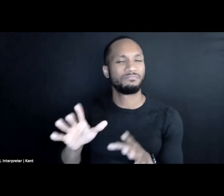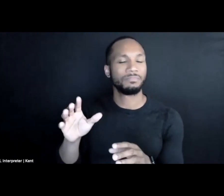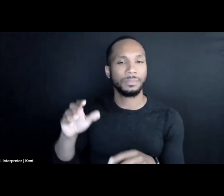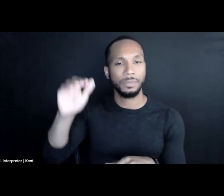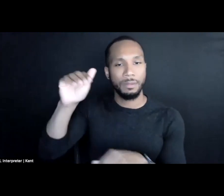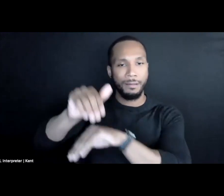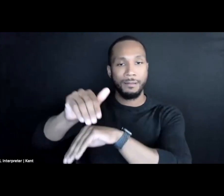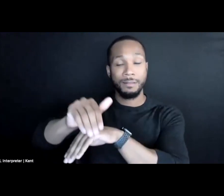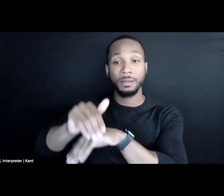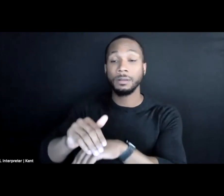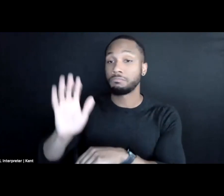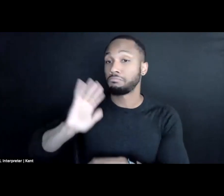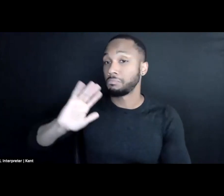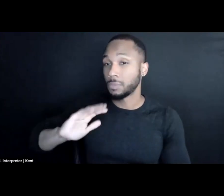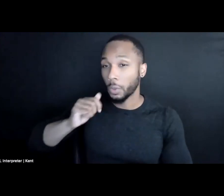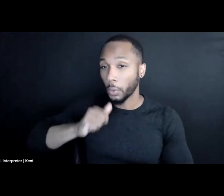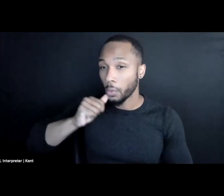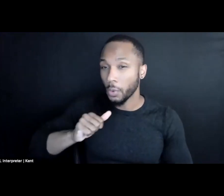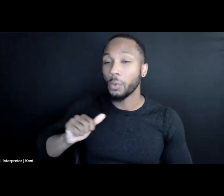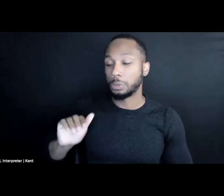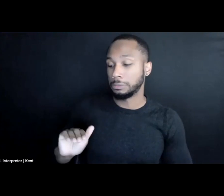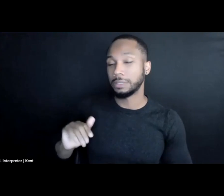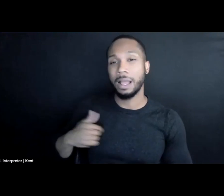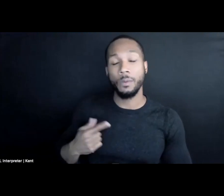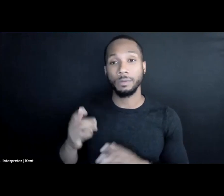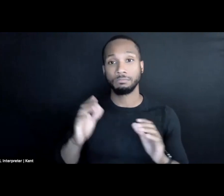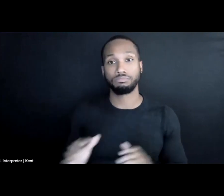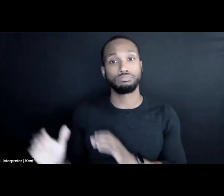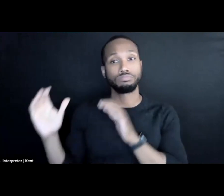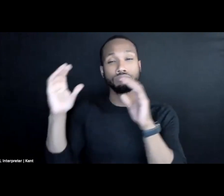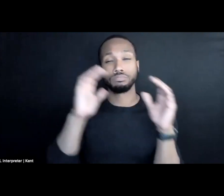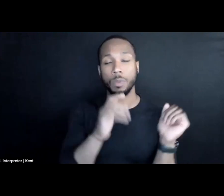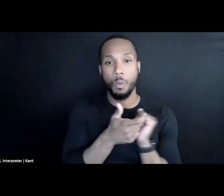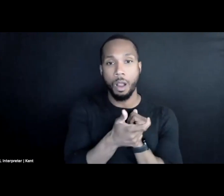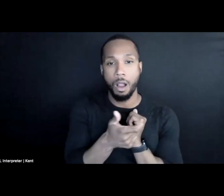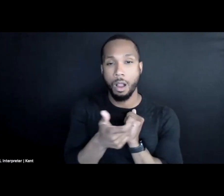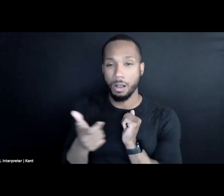When I was a girl, I would stay up late watching the TV’s beacon,